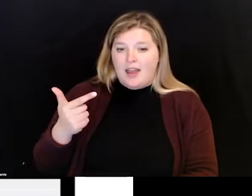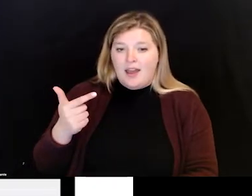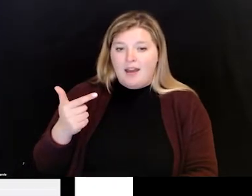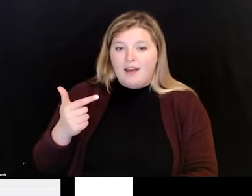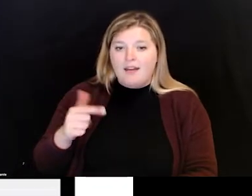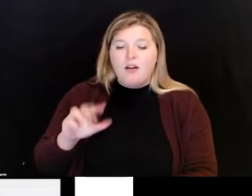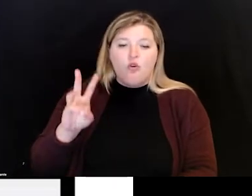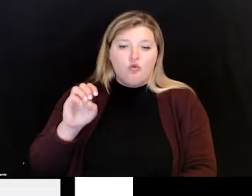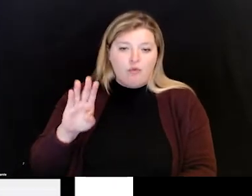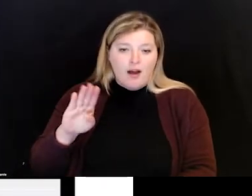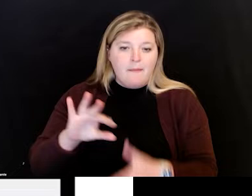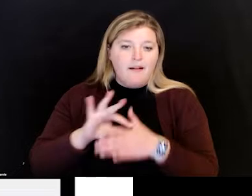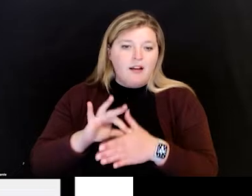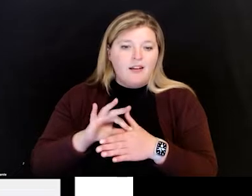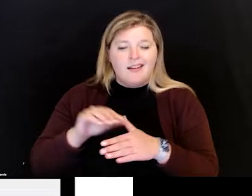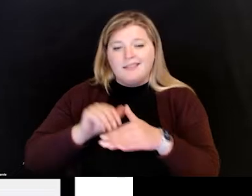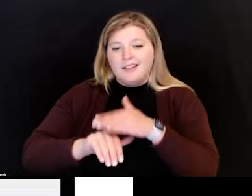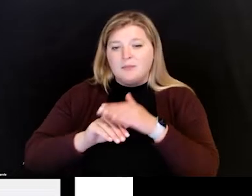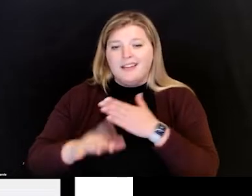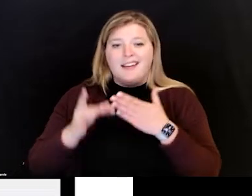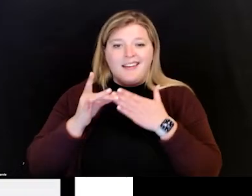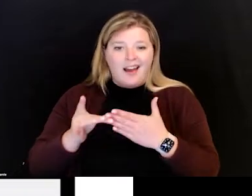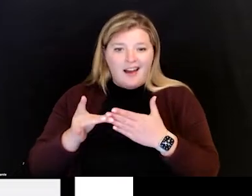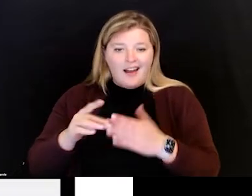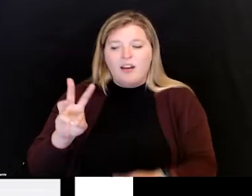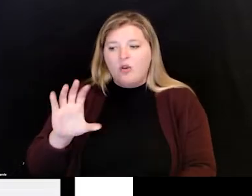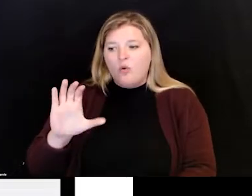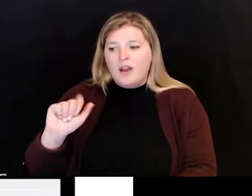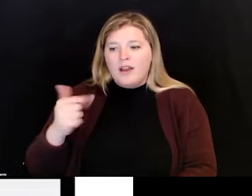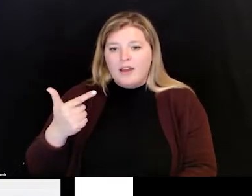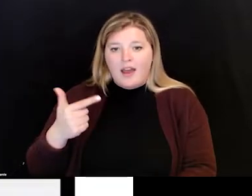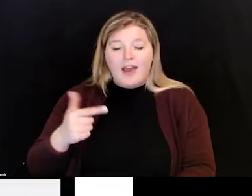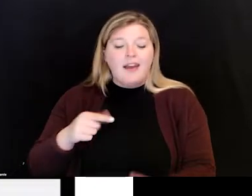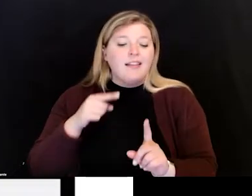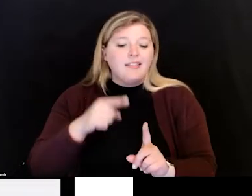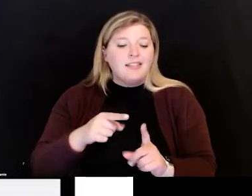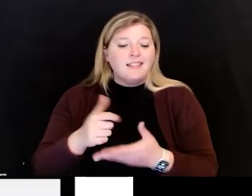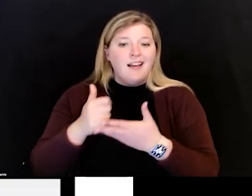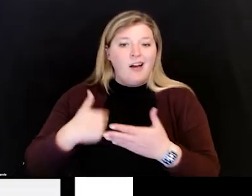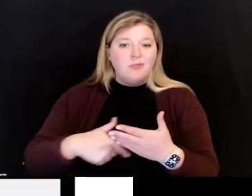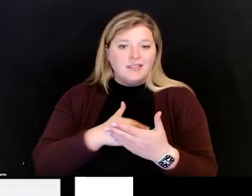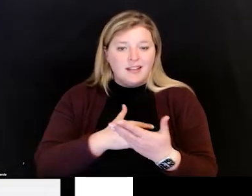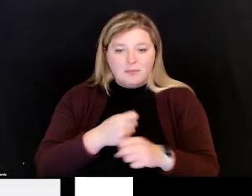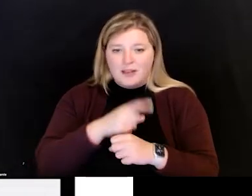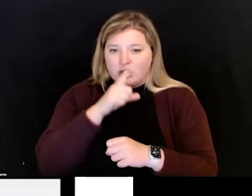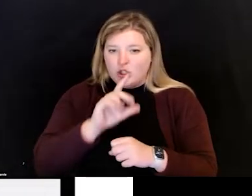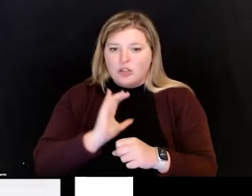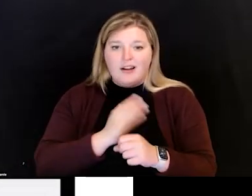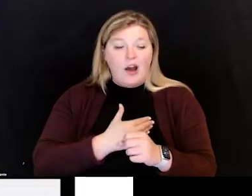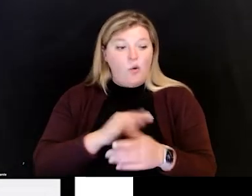Accessibility Guidelines, which defines how we make web and digital content more accessible